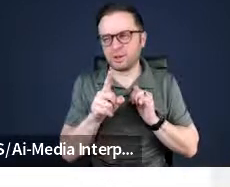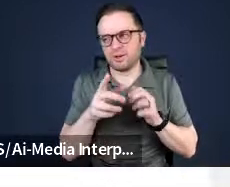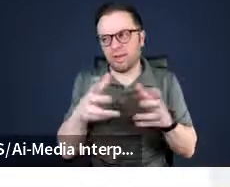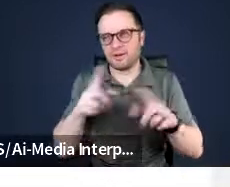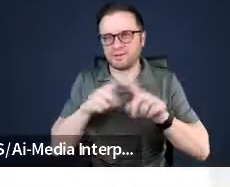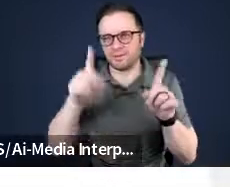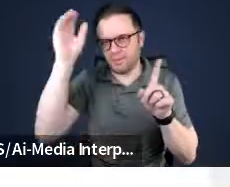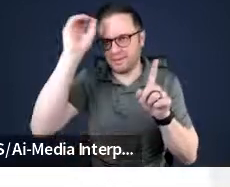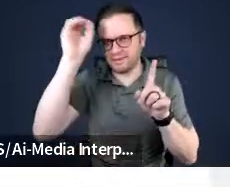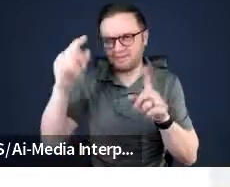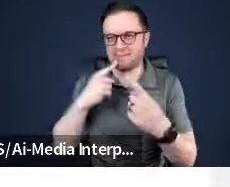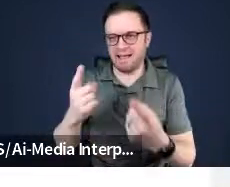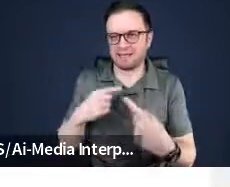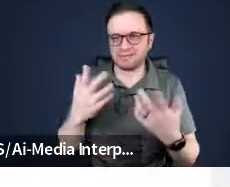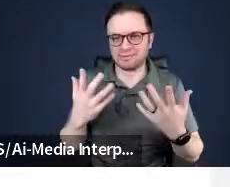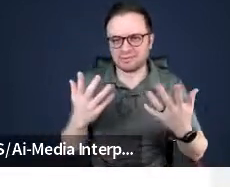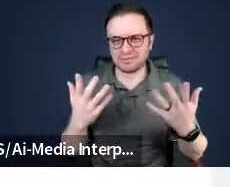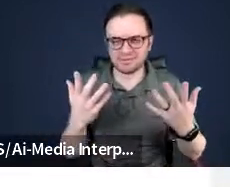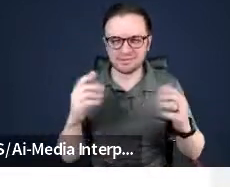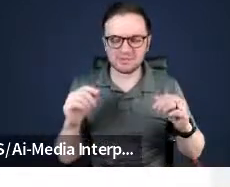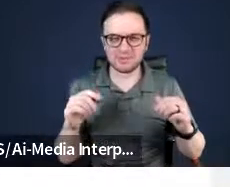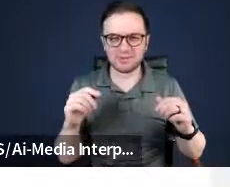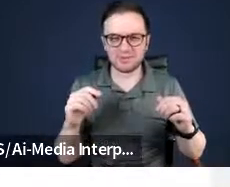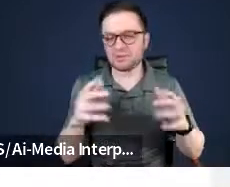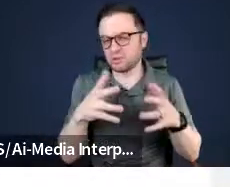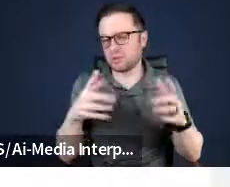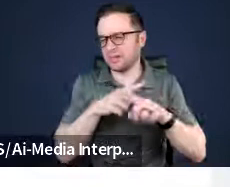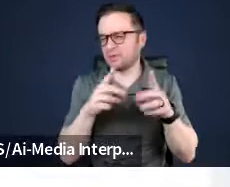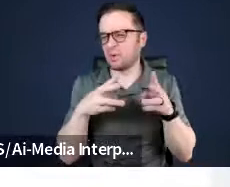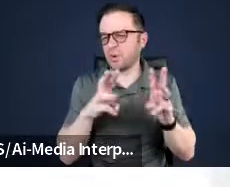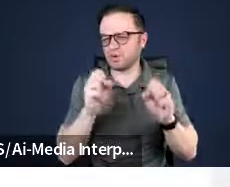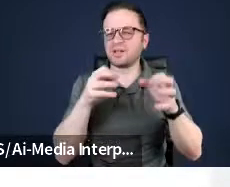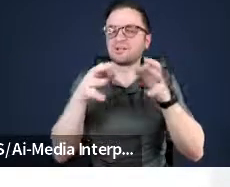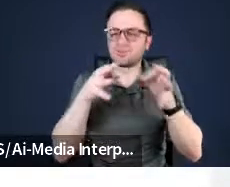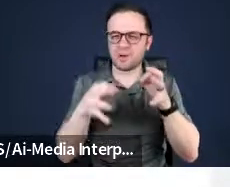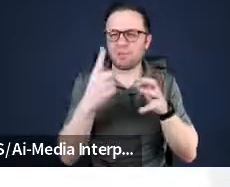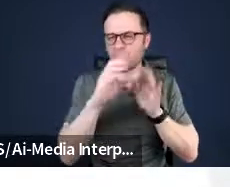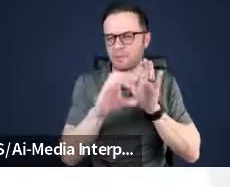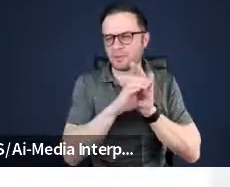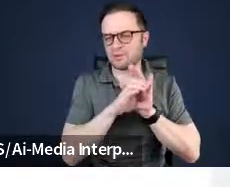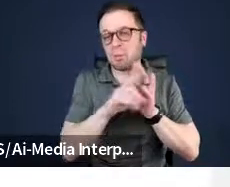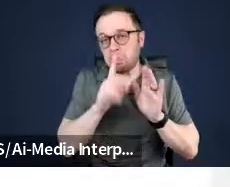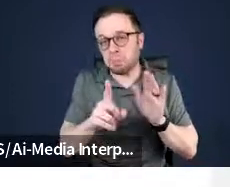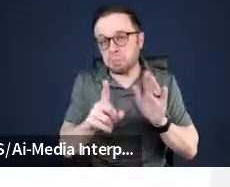how you would describe these pictures we would probably get as many answers as there are people submitting them.